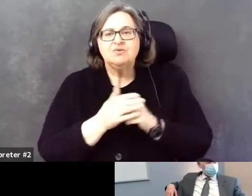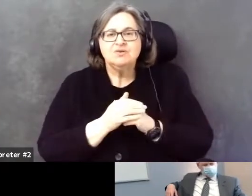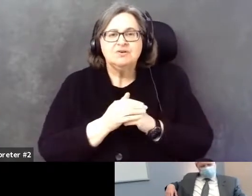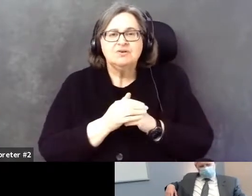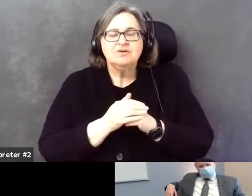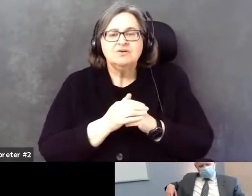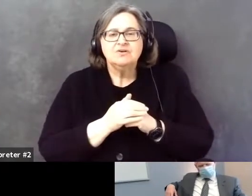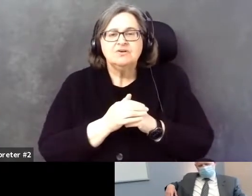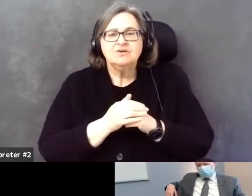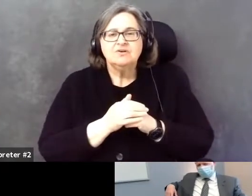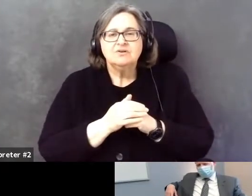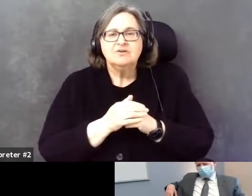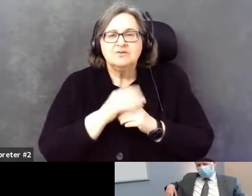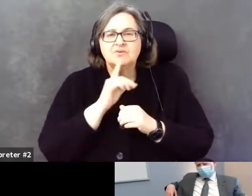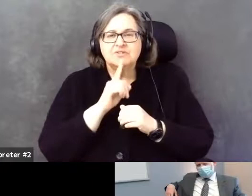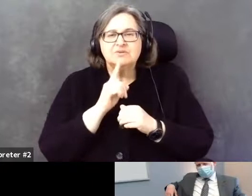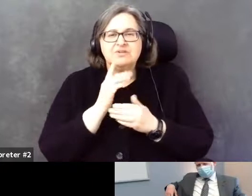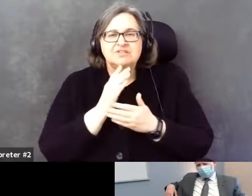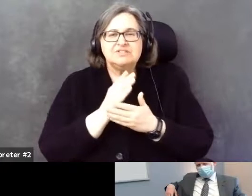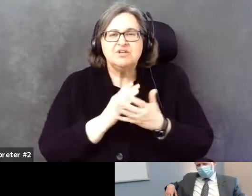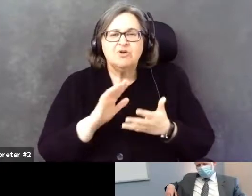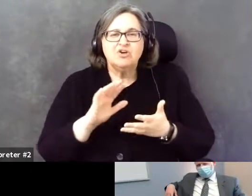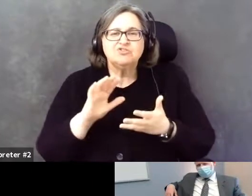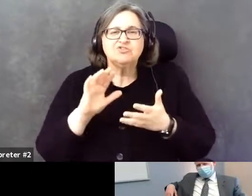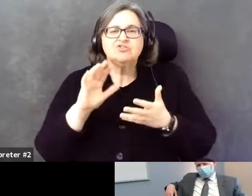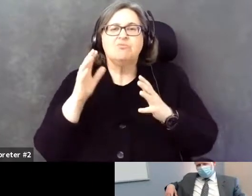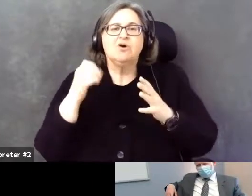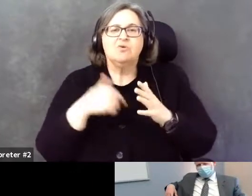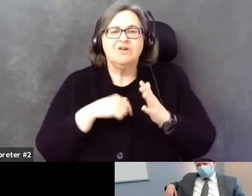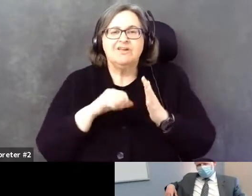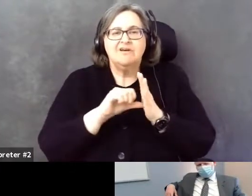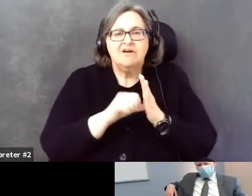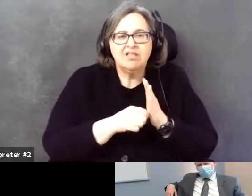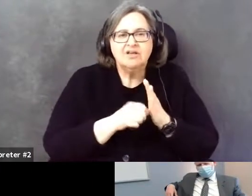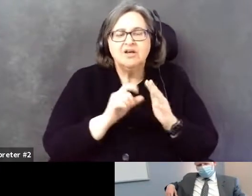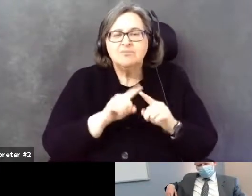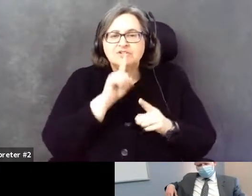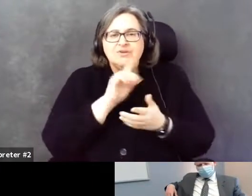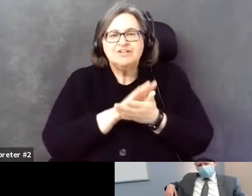because there was a lot of turmoil that we highlighted a little bit of. It would be really nice to close with people